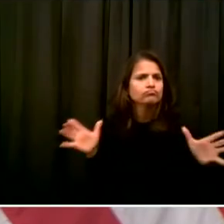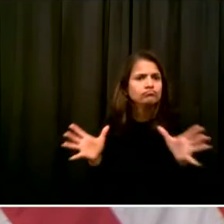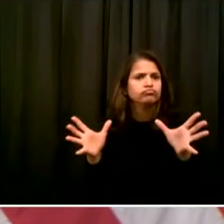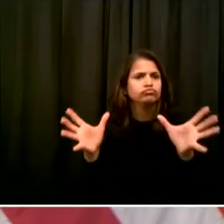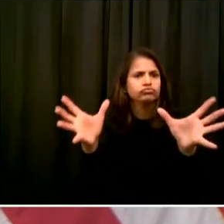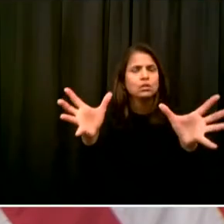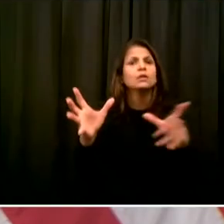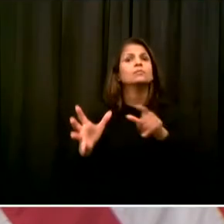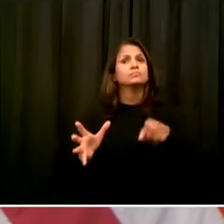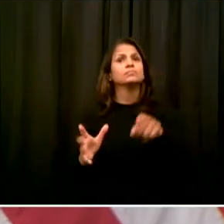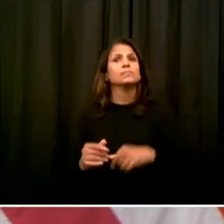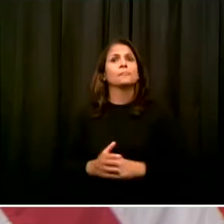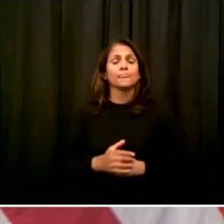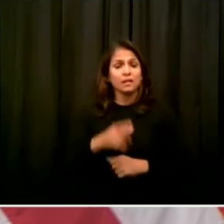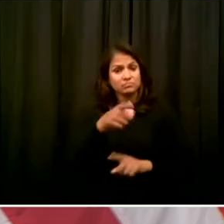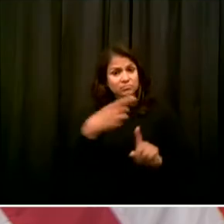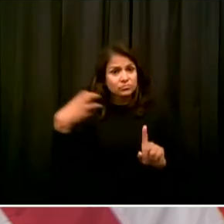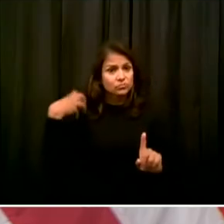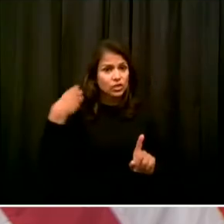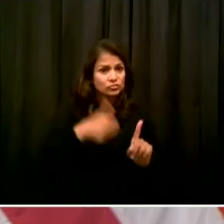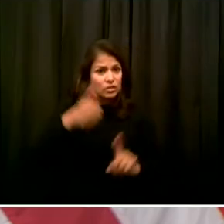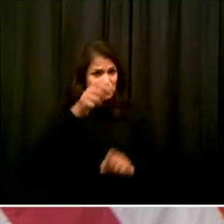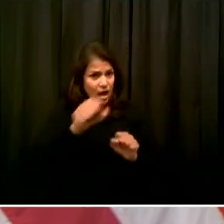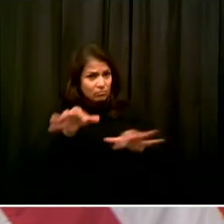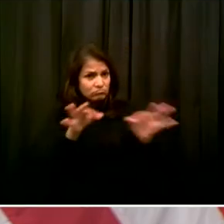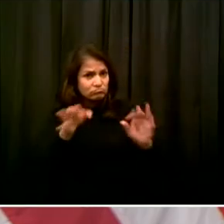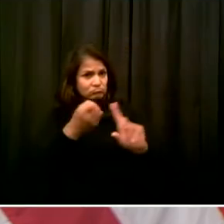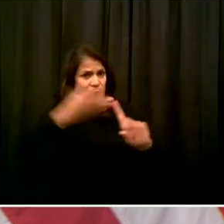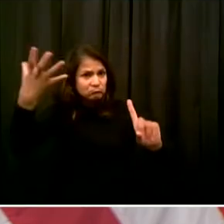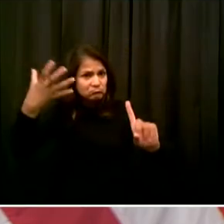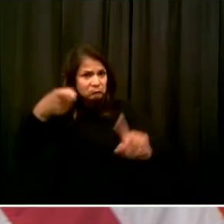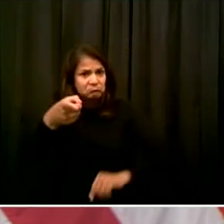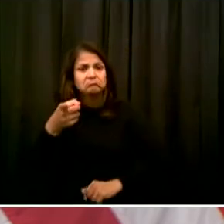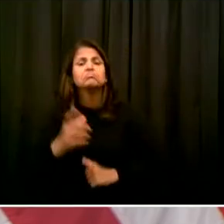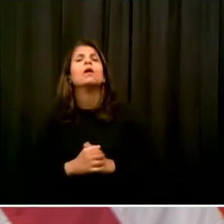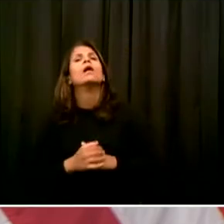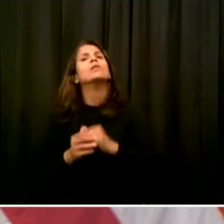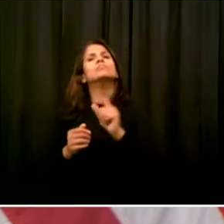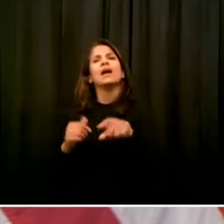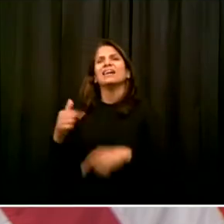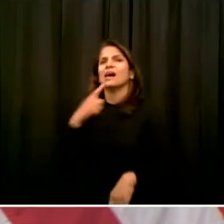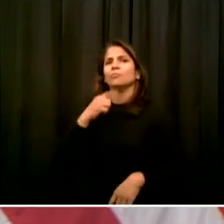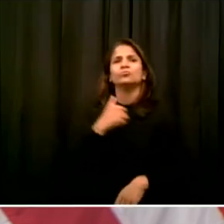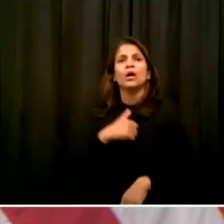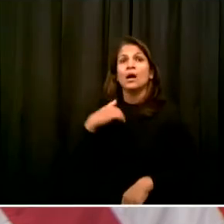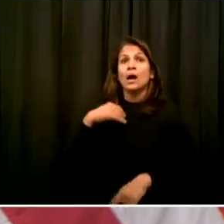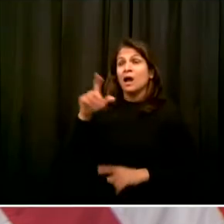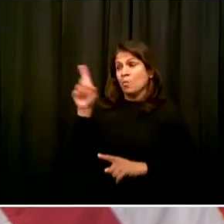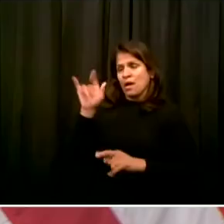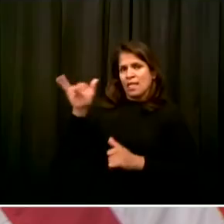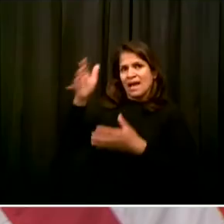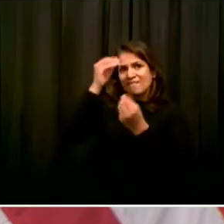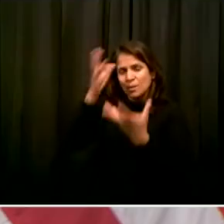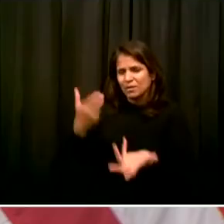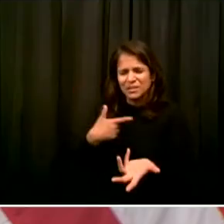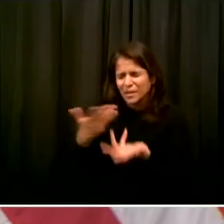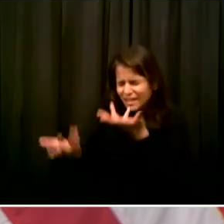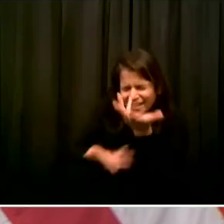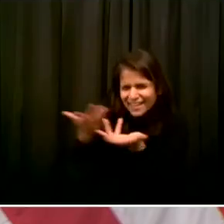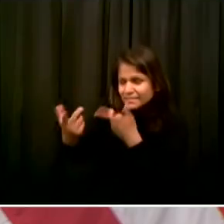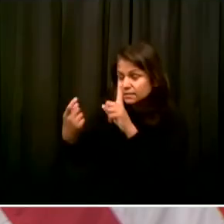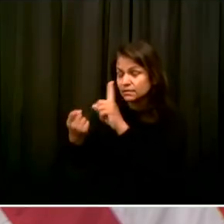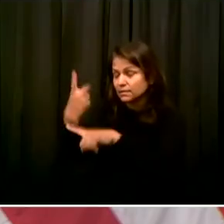USED CAN YOU EXPLAIN THAT.